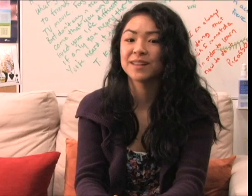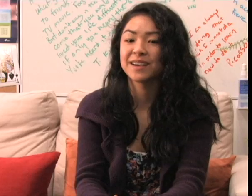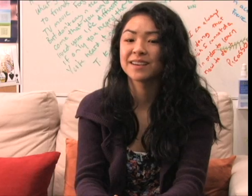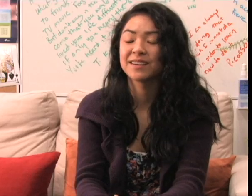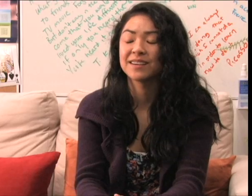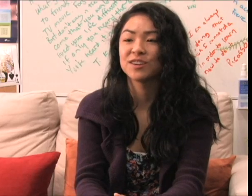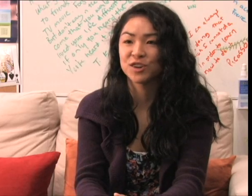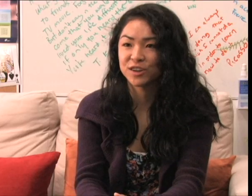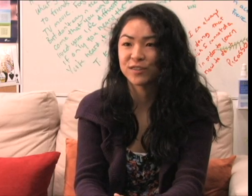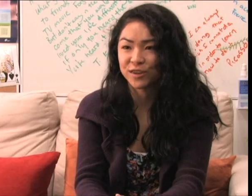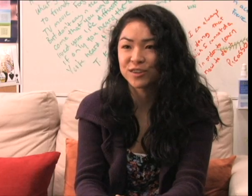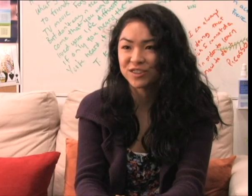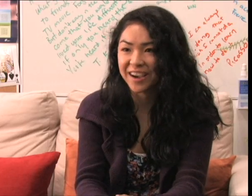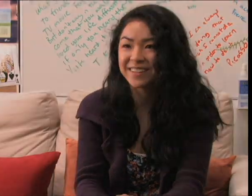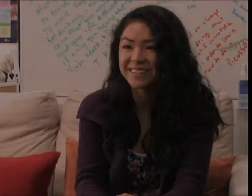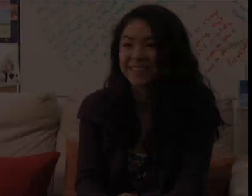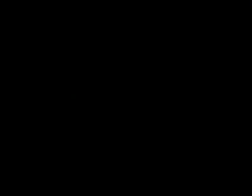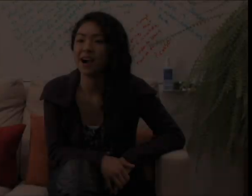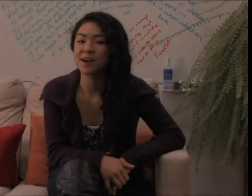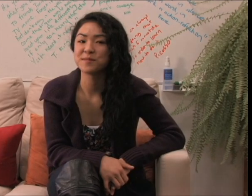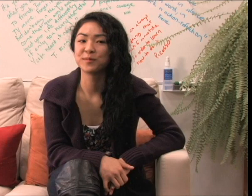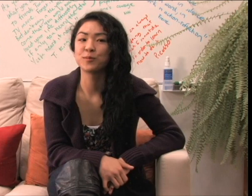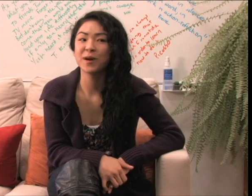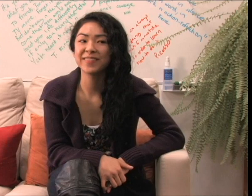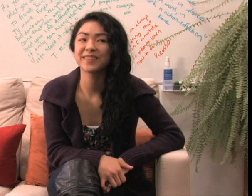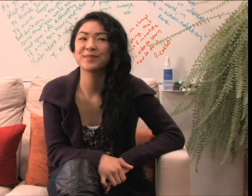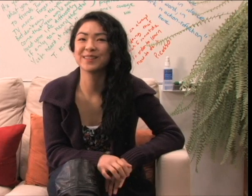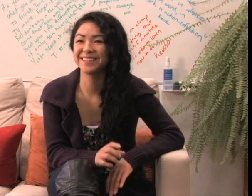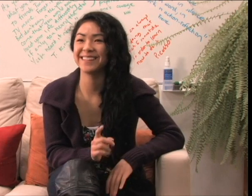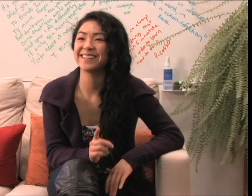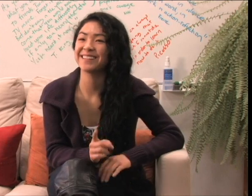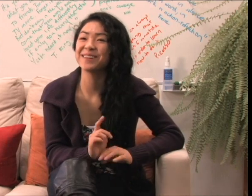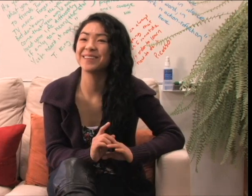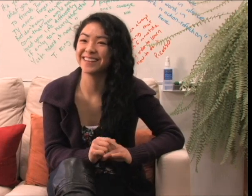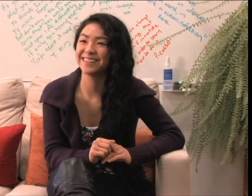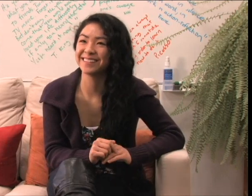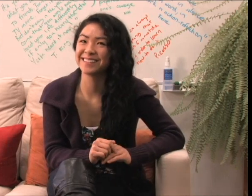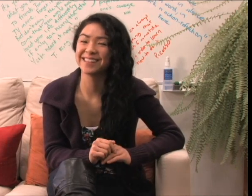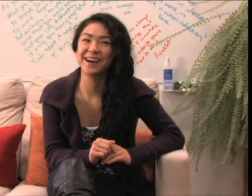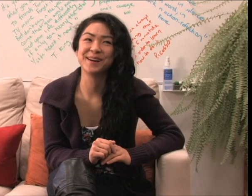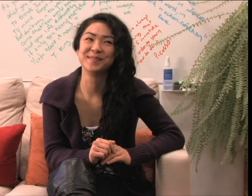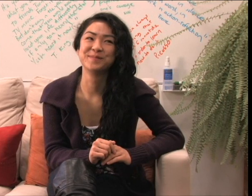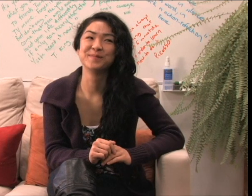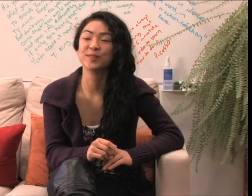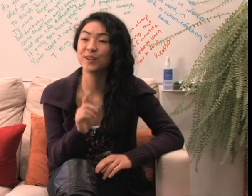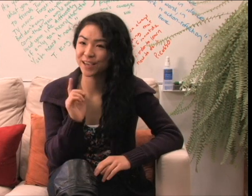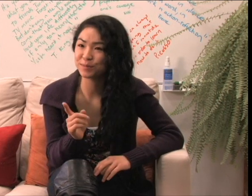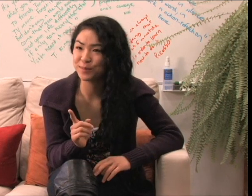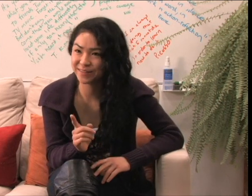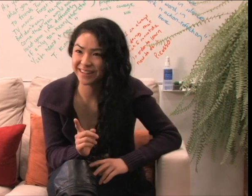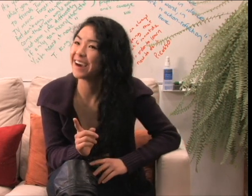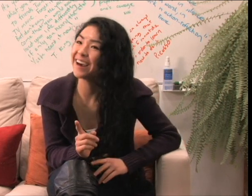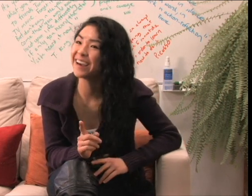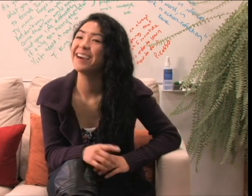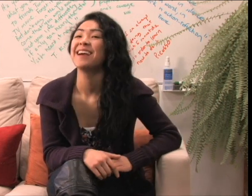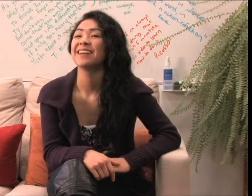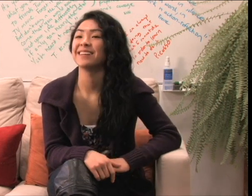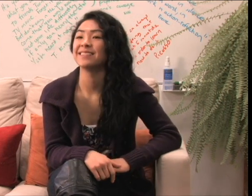you know like, you're a difficult child. One thing that really stands out is looking people in the eye.